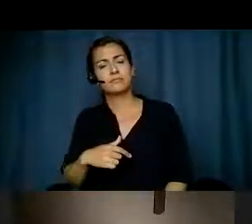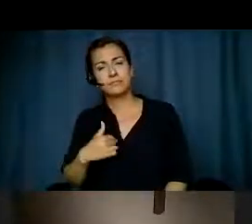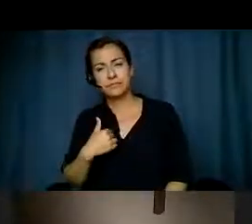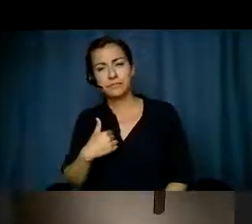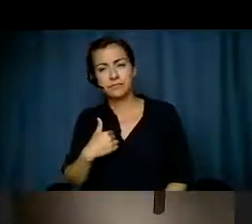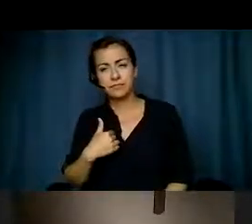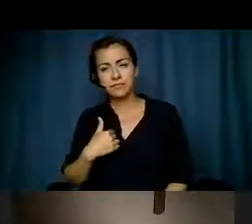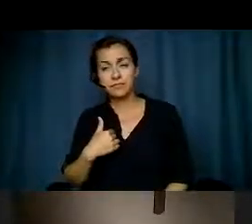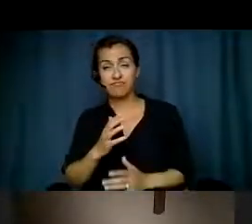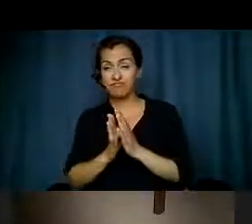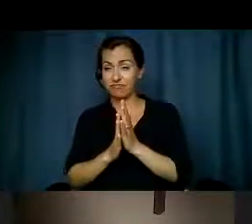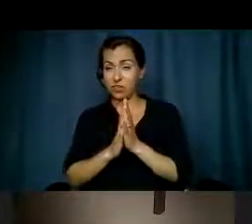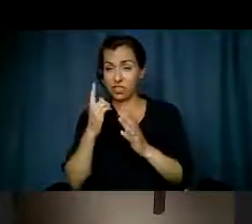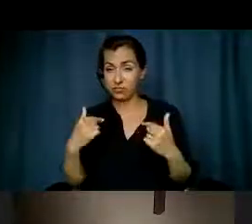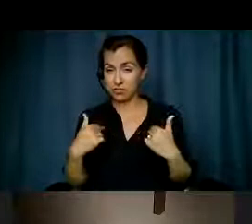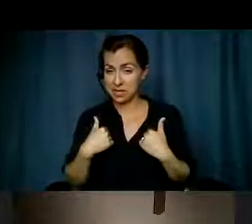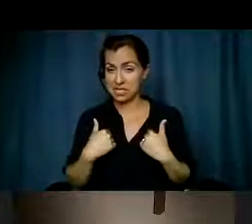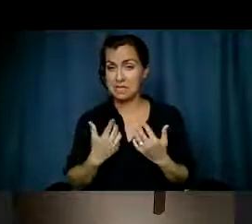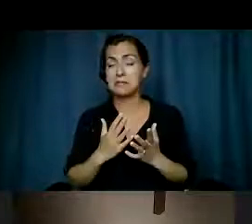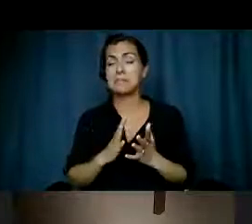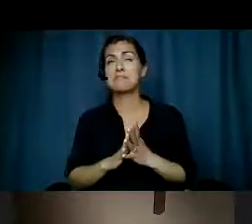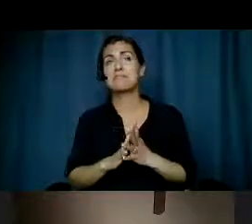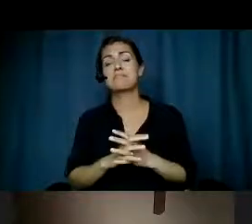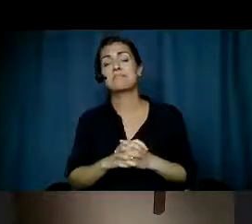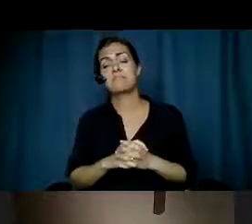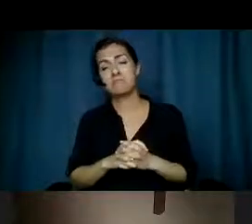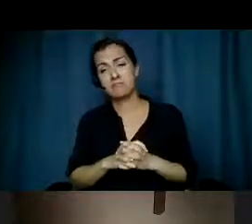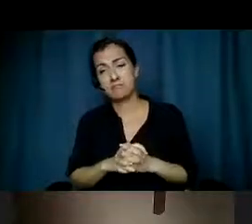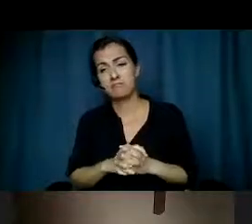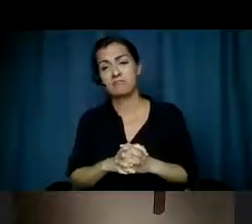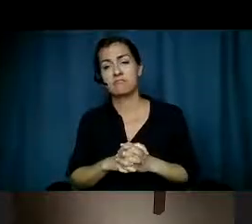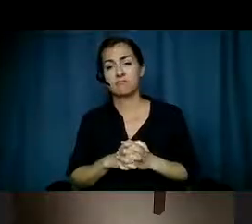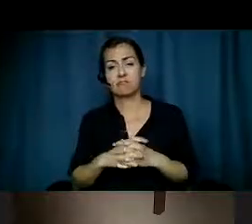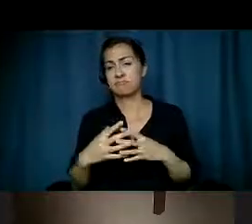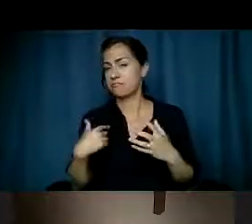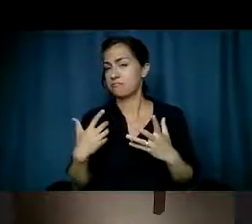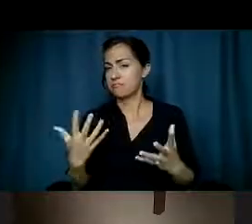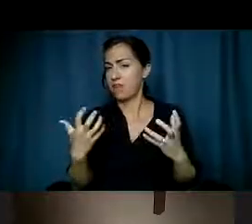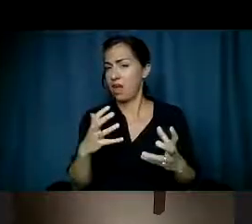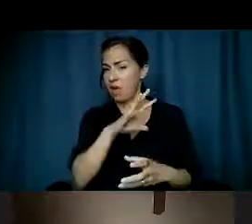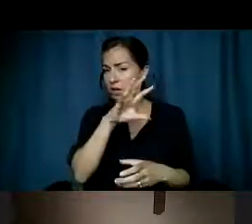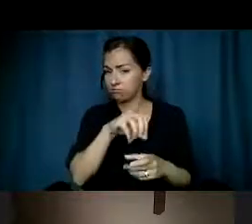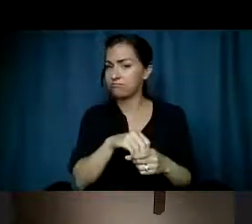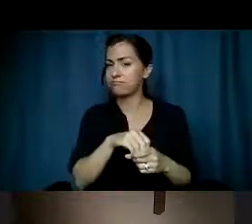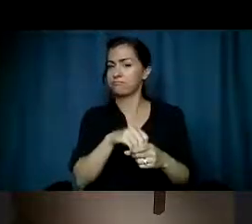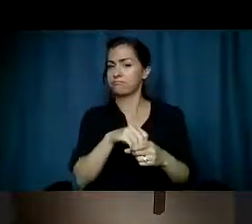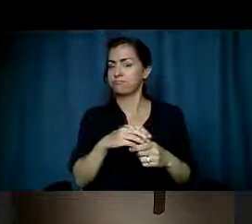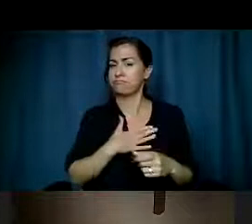and what the issues will be for what they choose. But it's